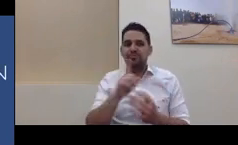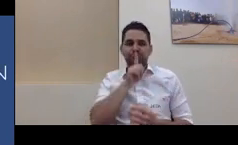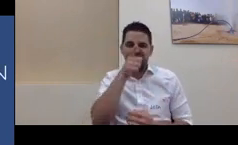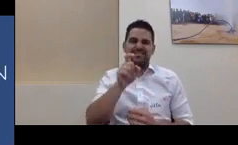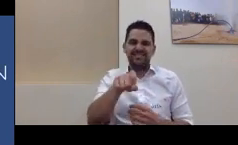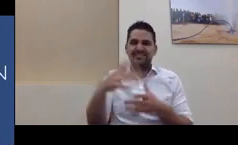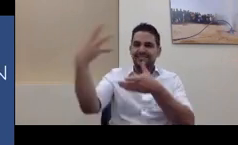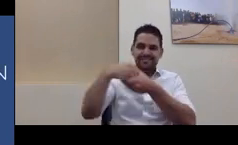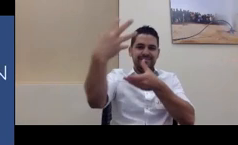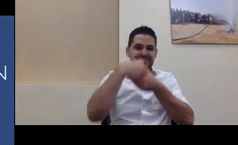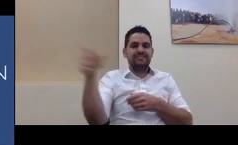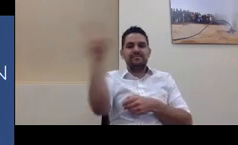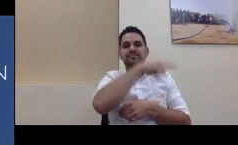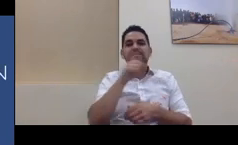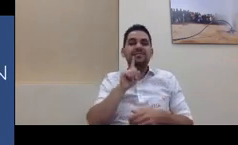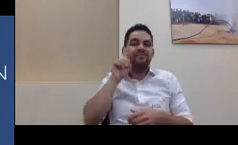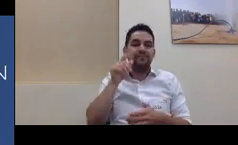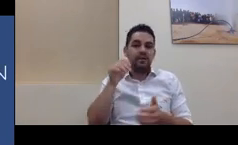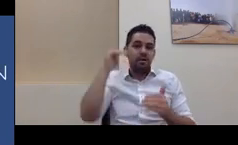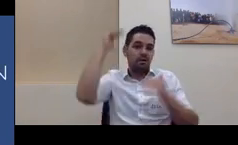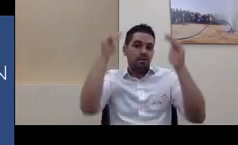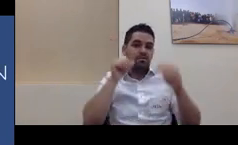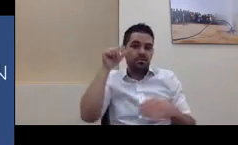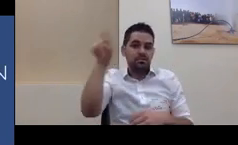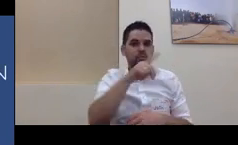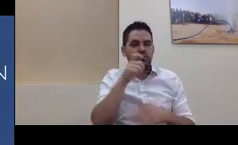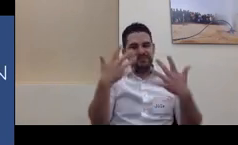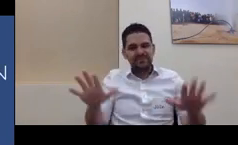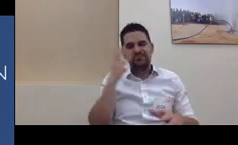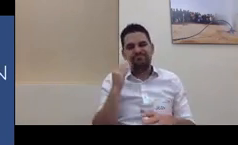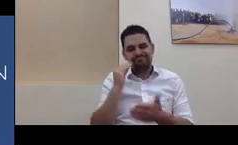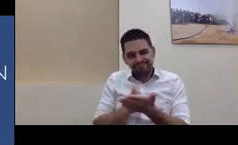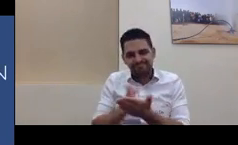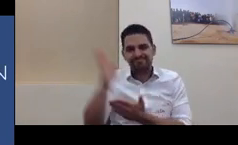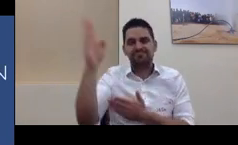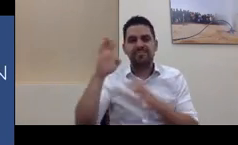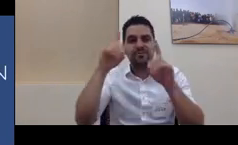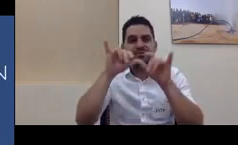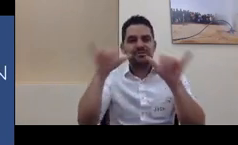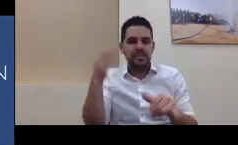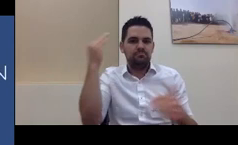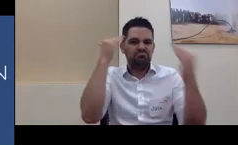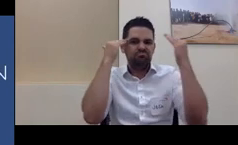which means that we really need to include those deaf adults who have already went through the experience